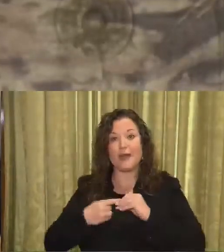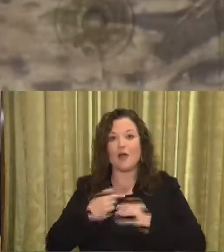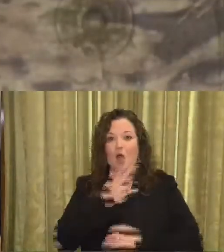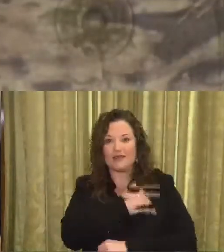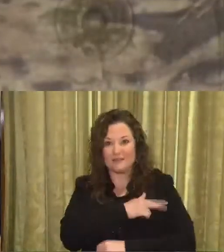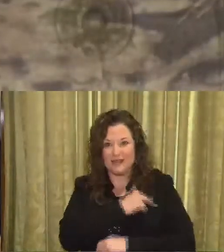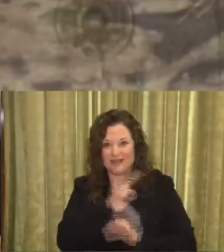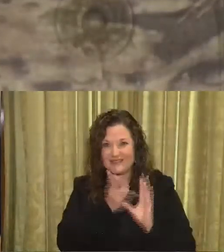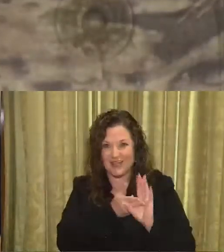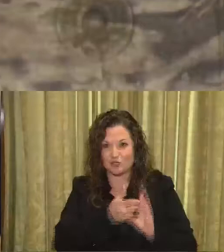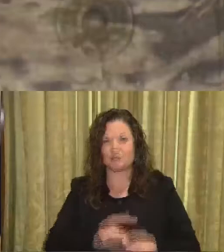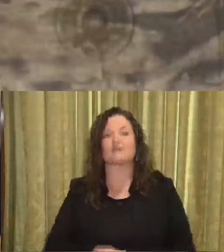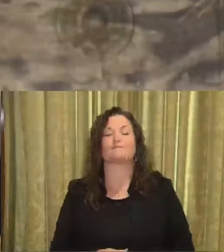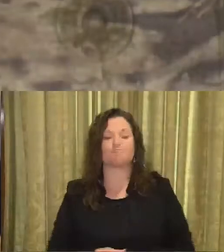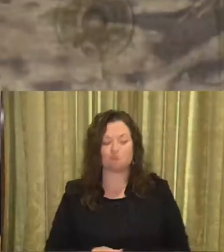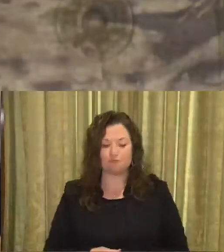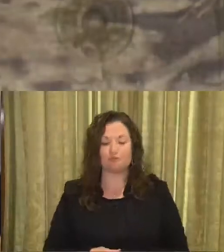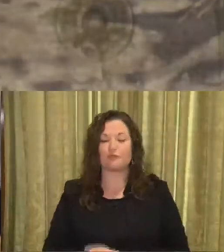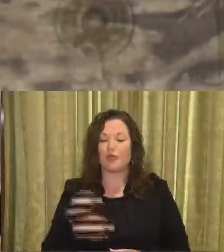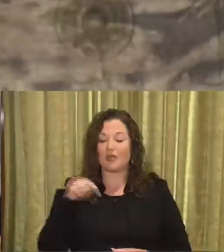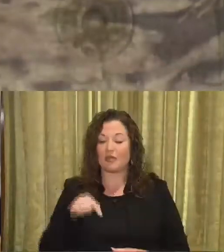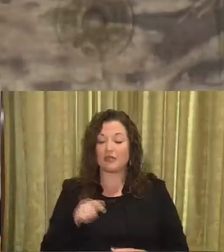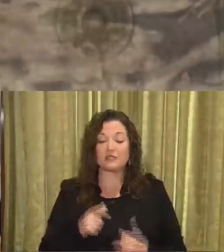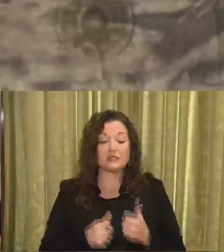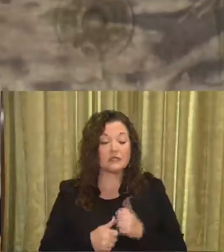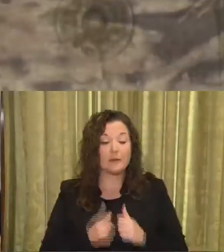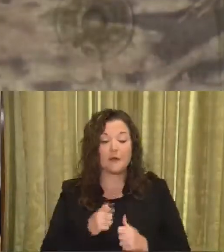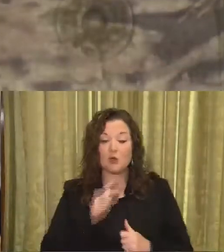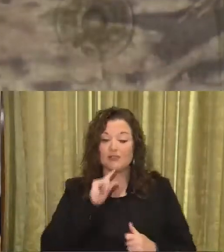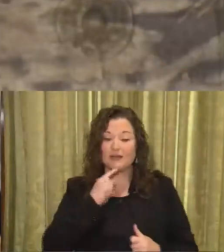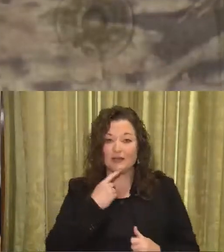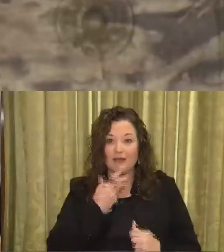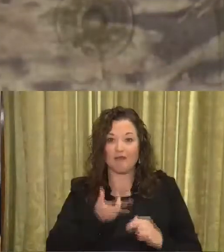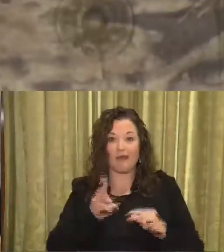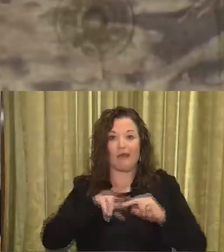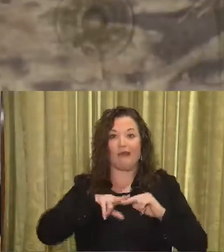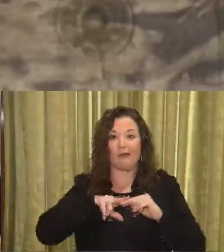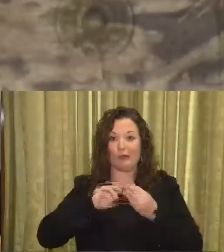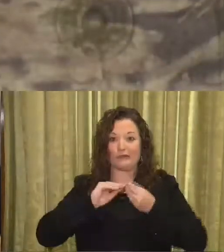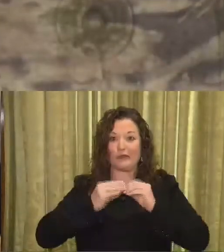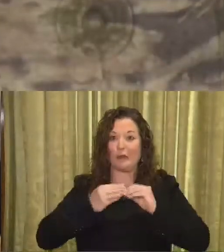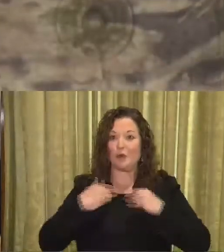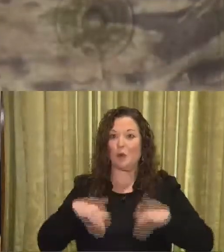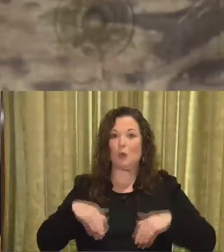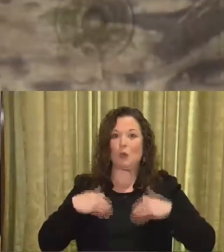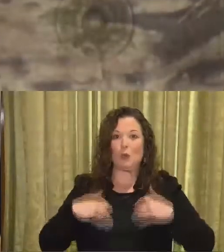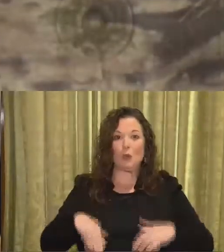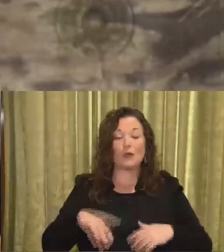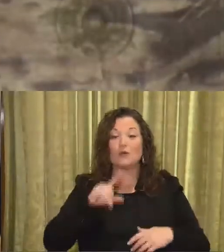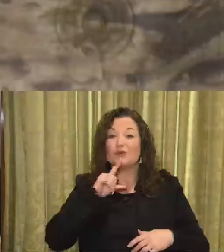hospitalizations this is the most significant increase we've had really, when we look at the fact that now